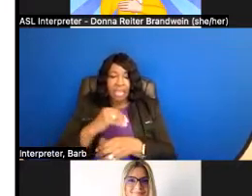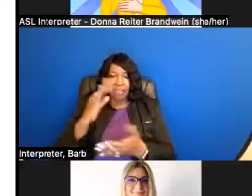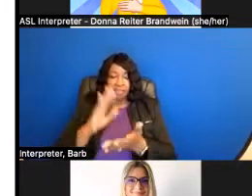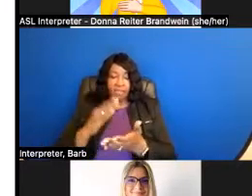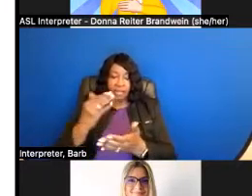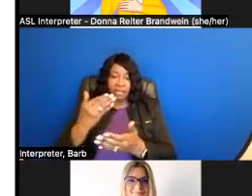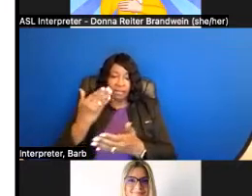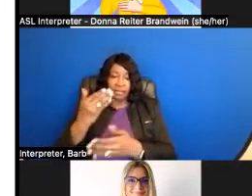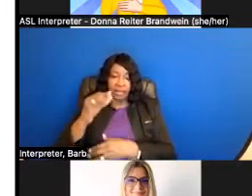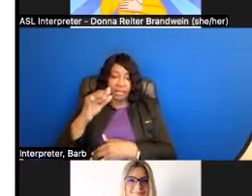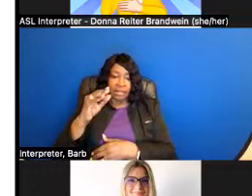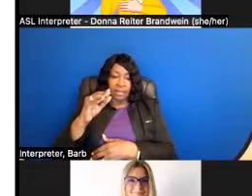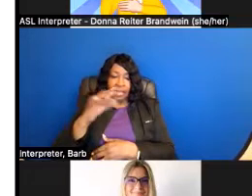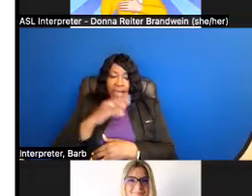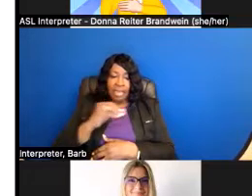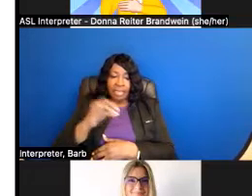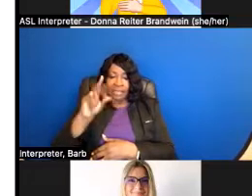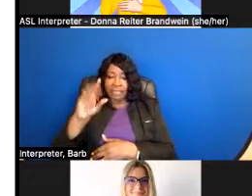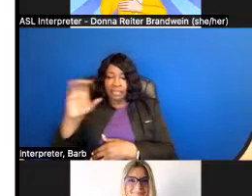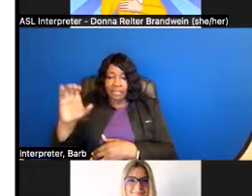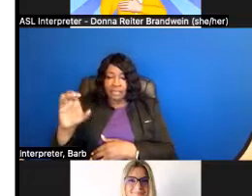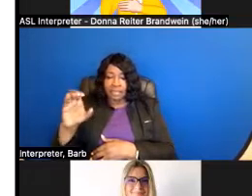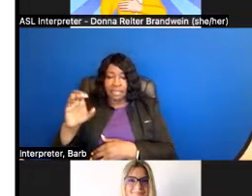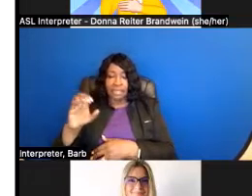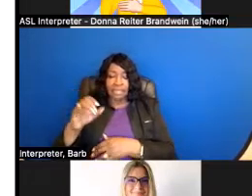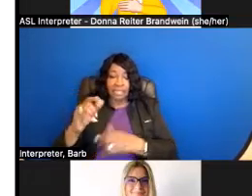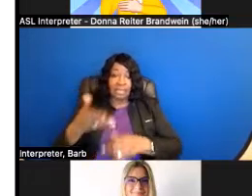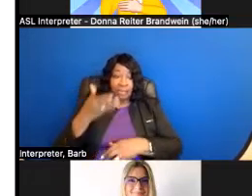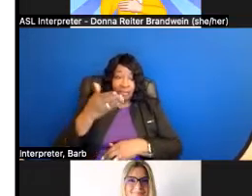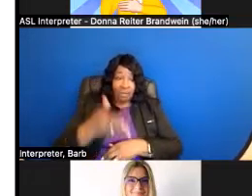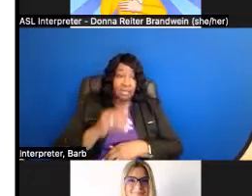so often we're viewed as liabilities and not assets to programs."